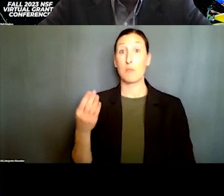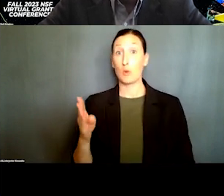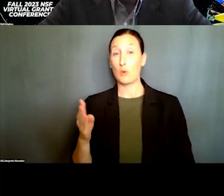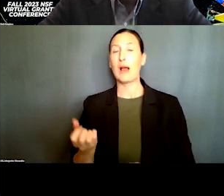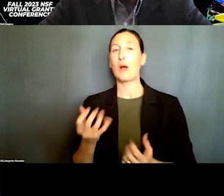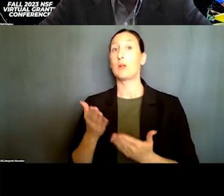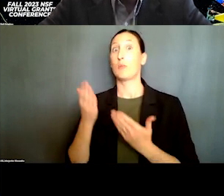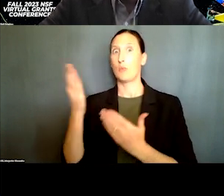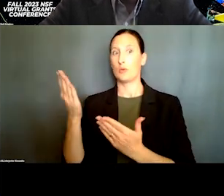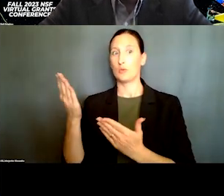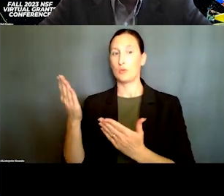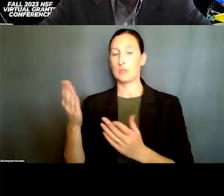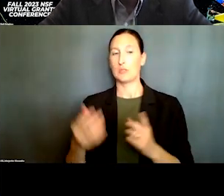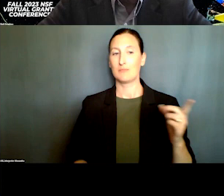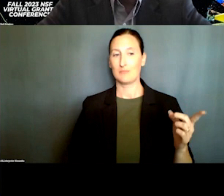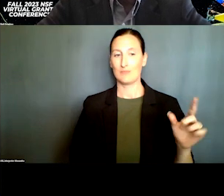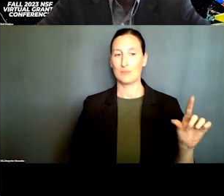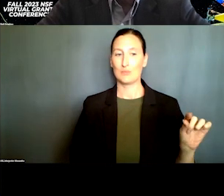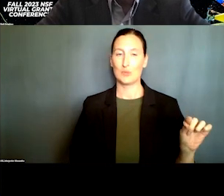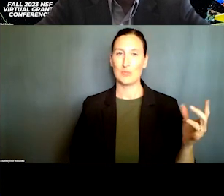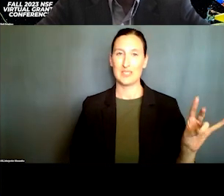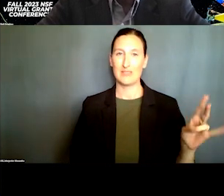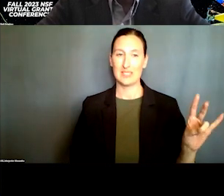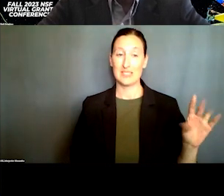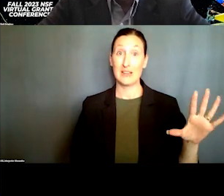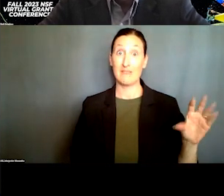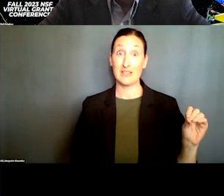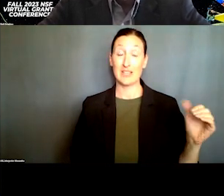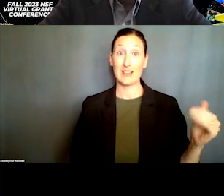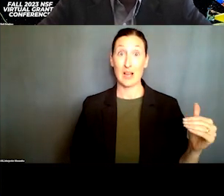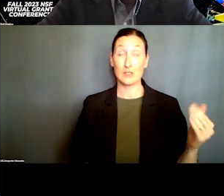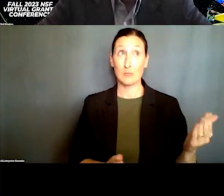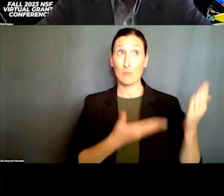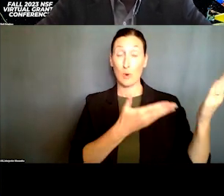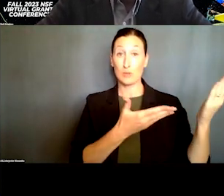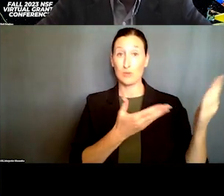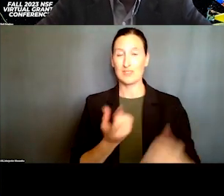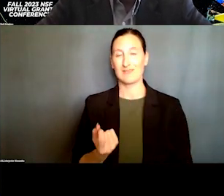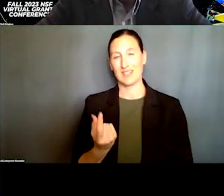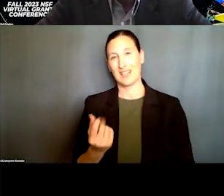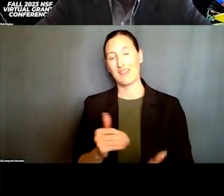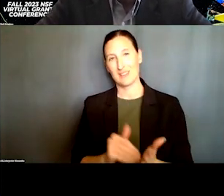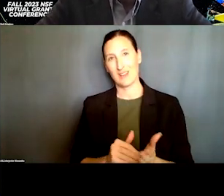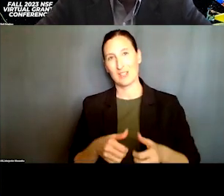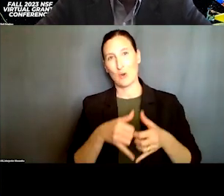In 2017, there were almost 50,000 proposals, 11,000 awards, the awards 1,500.